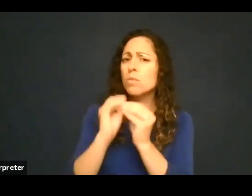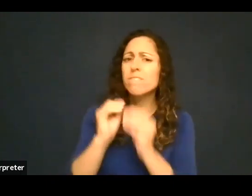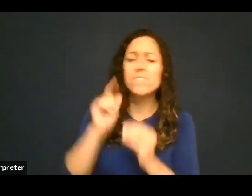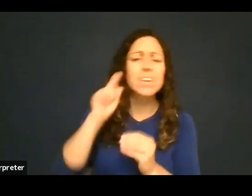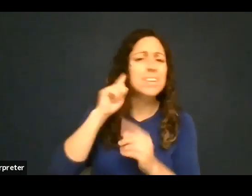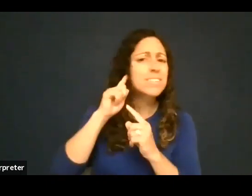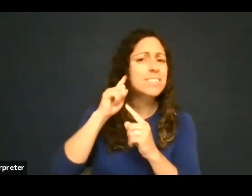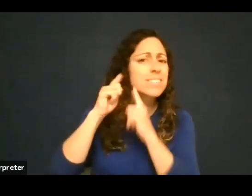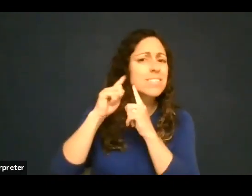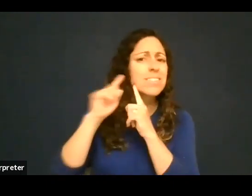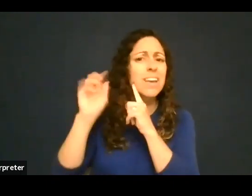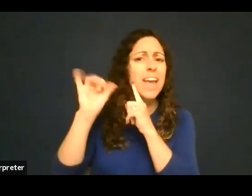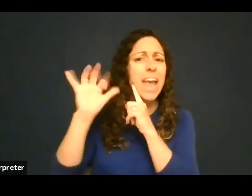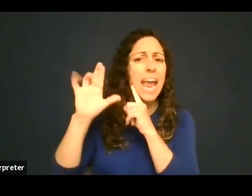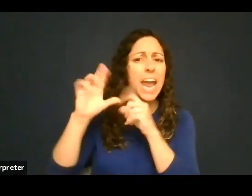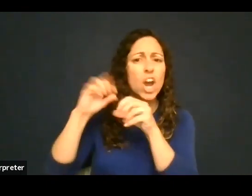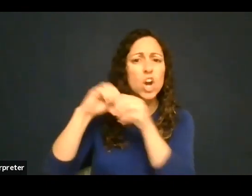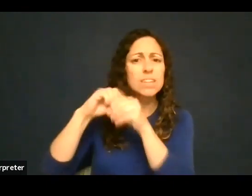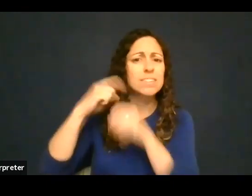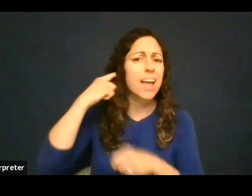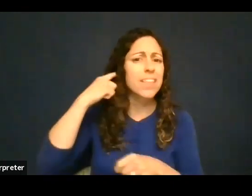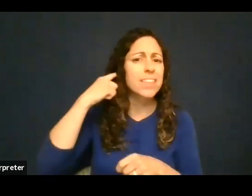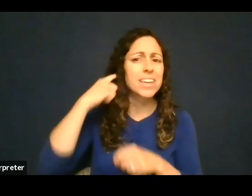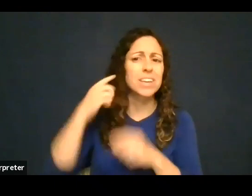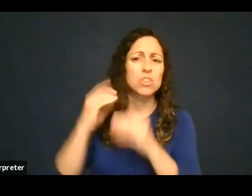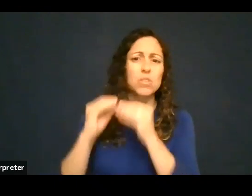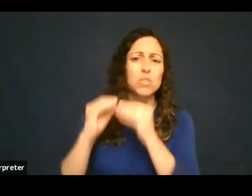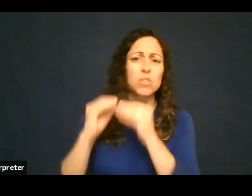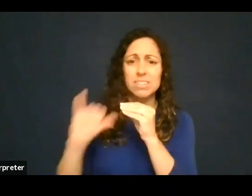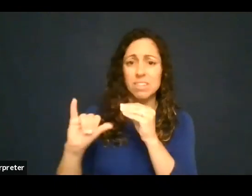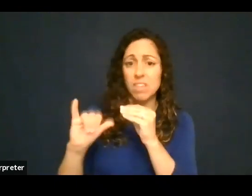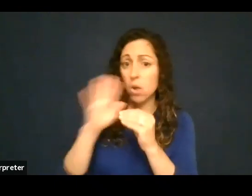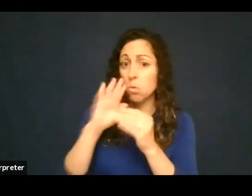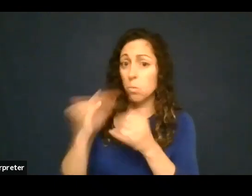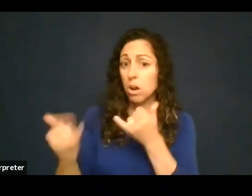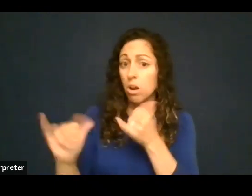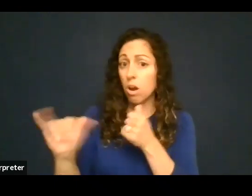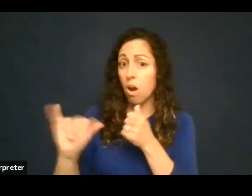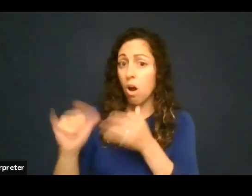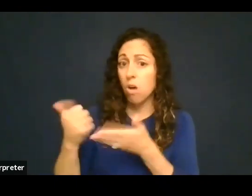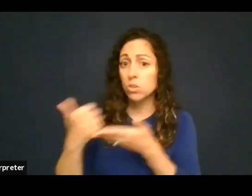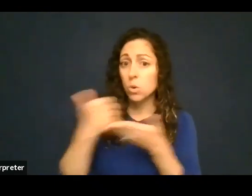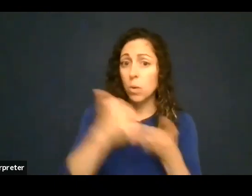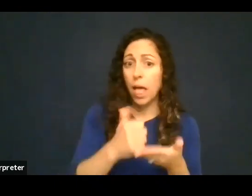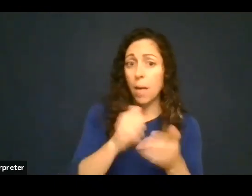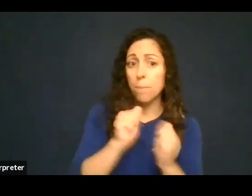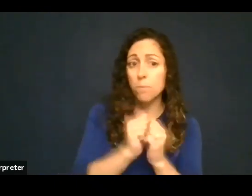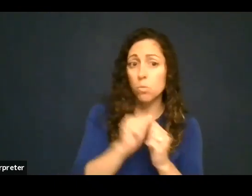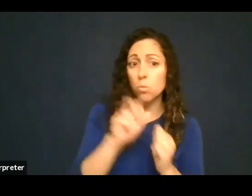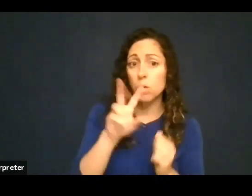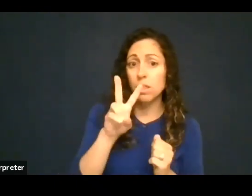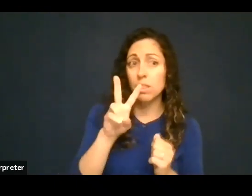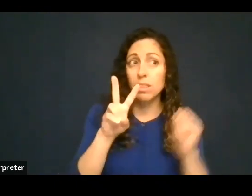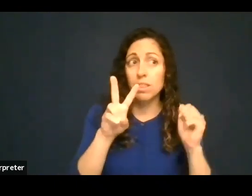would this also treat vestibular problems, or do vestibular issues need to be addressed separately? Yeah.